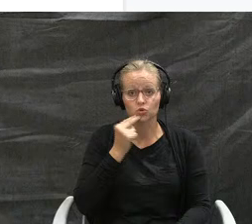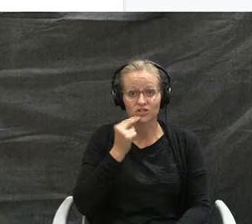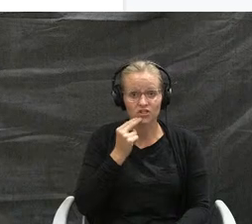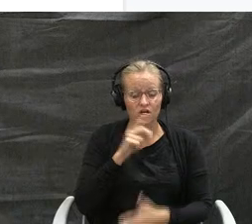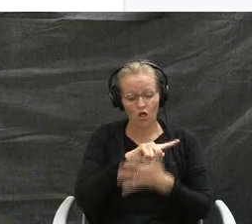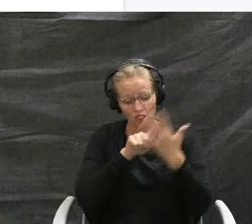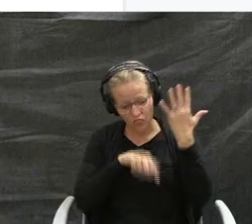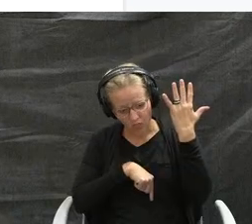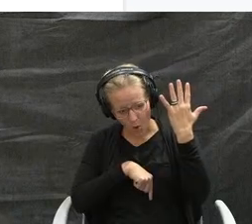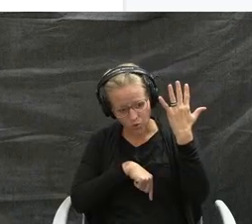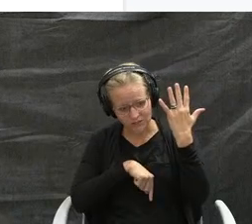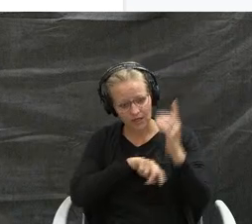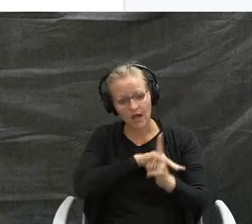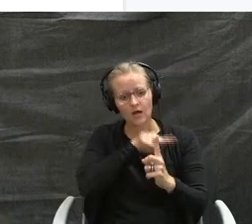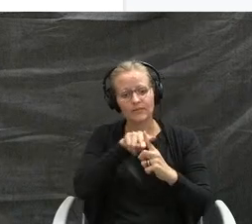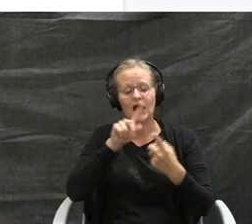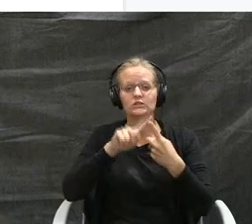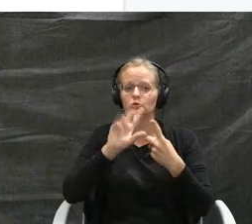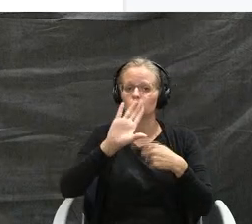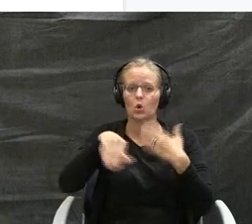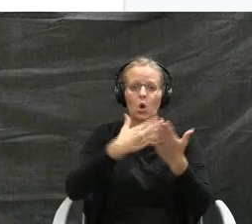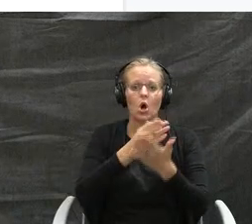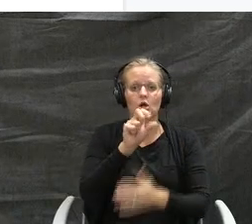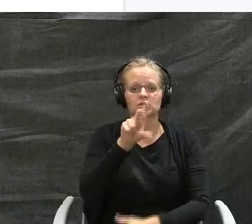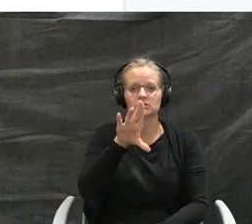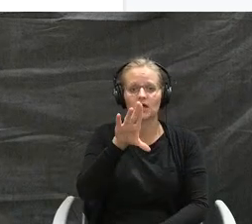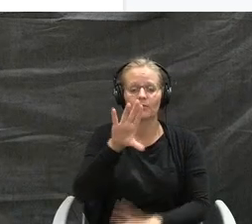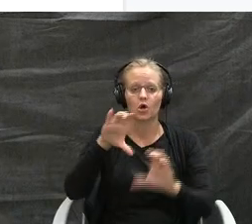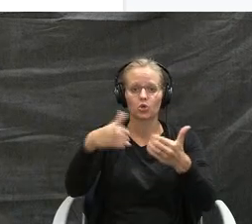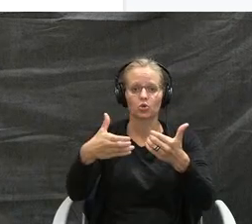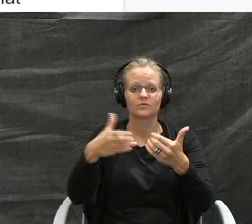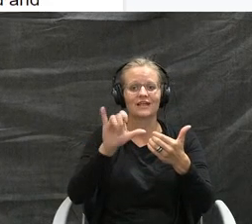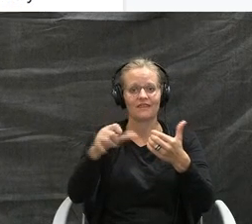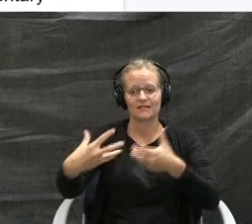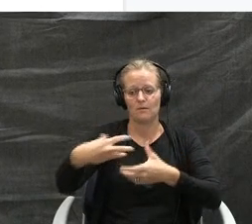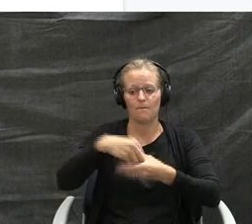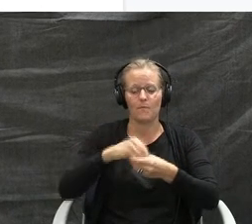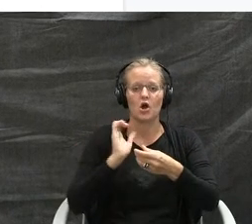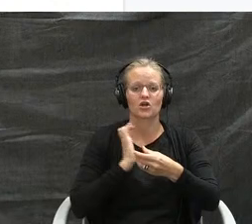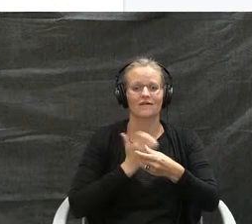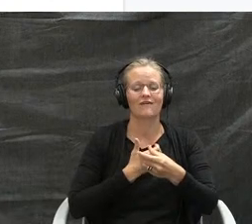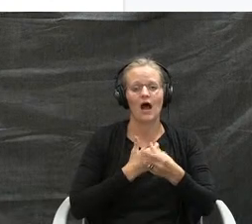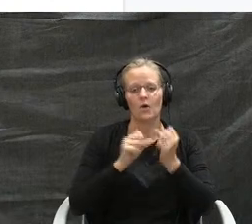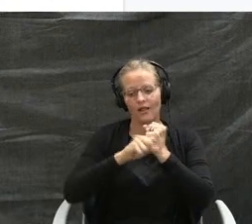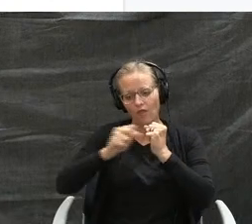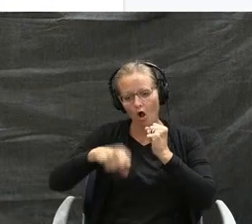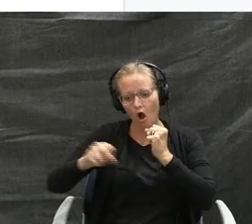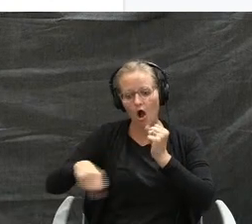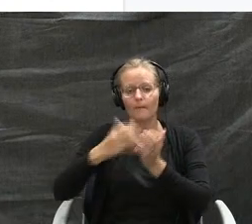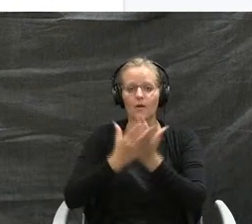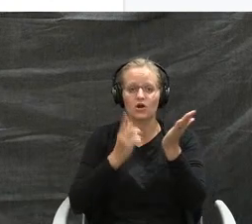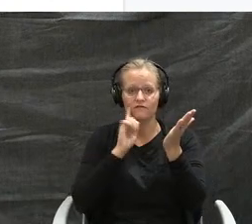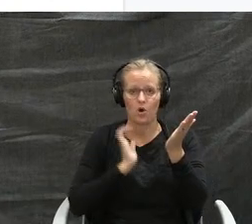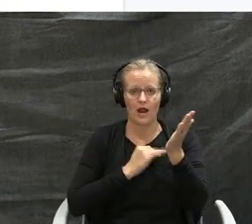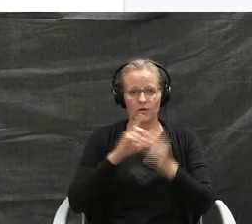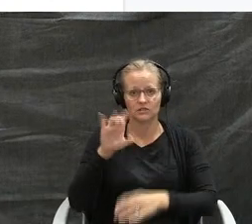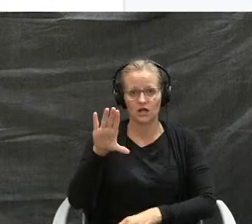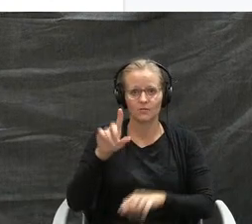they are part of our long version of our document. So we're going to have to each presenter. Now I'm going to